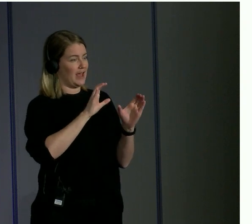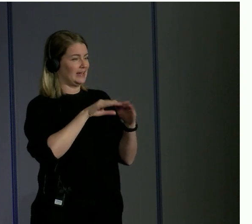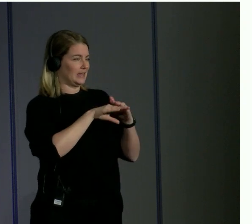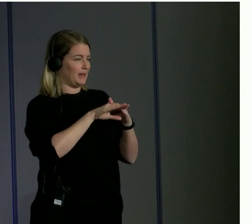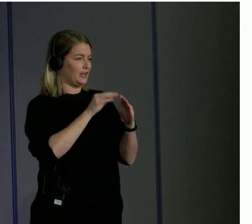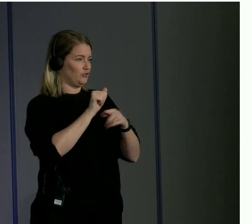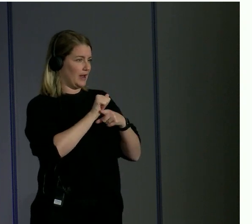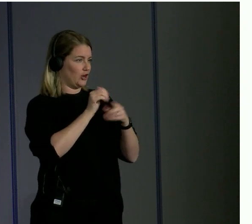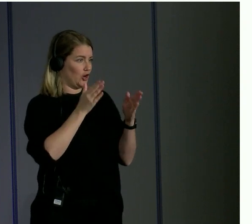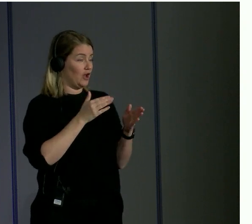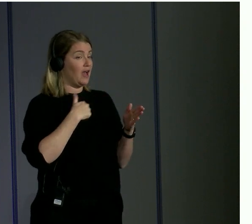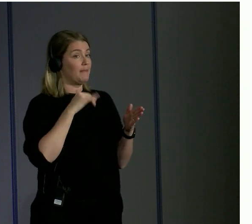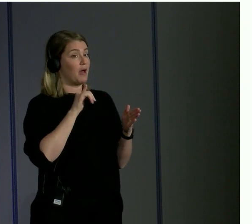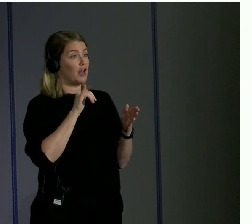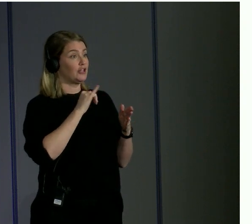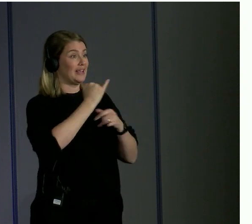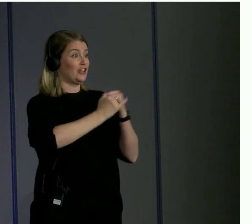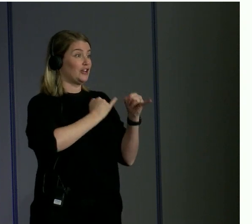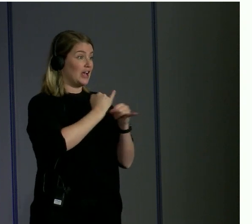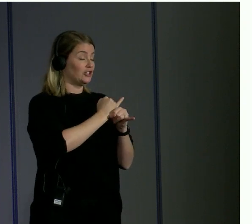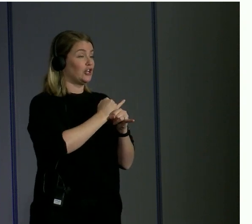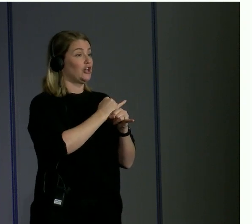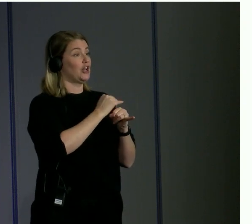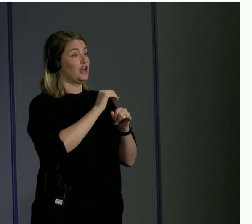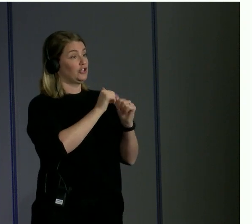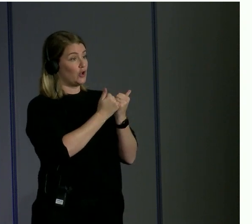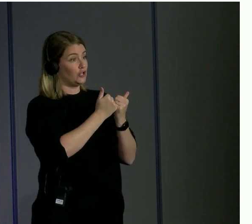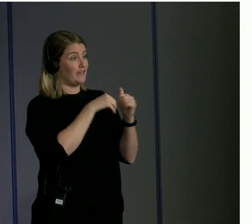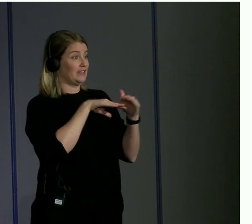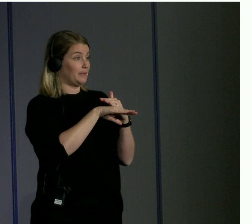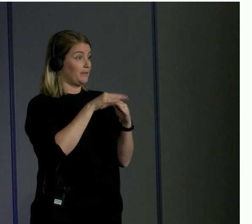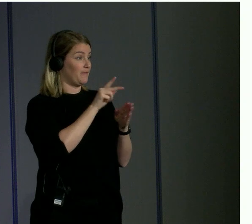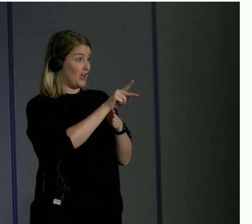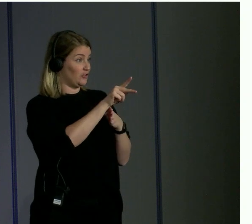certified by the international association of accessibility professionals and I'm going